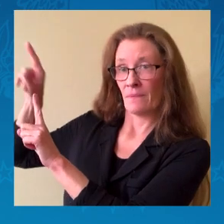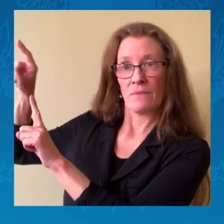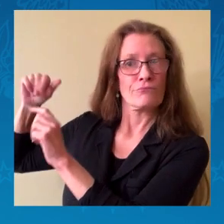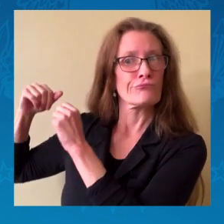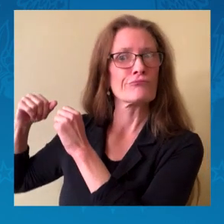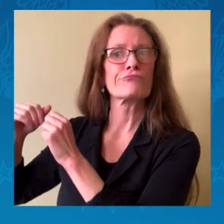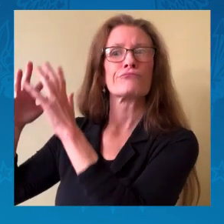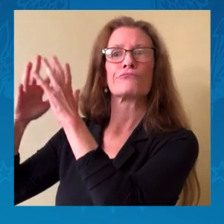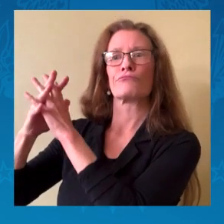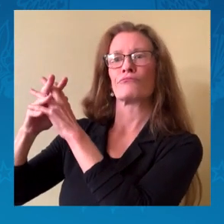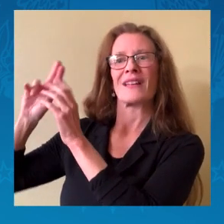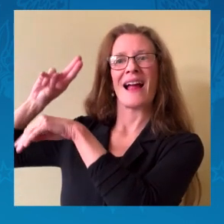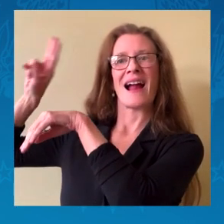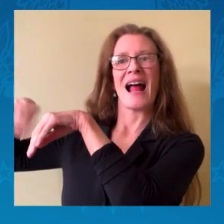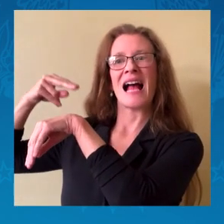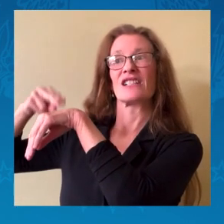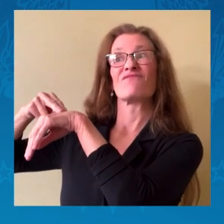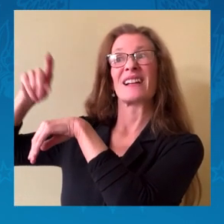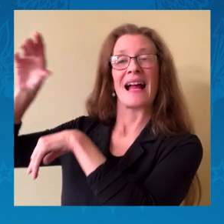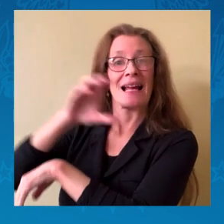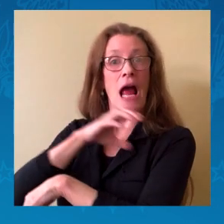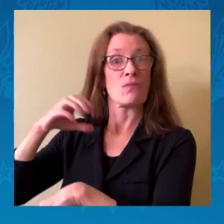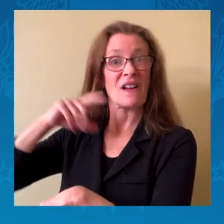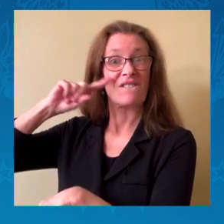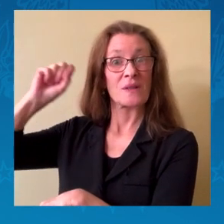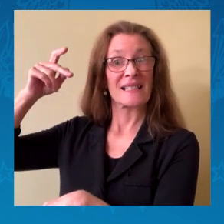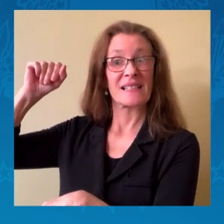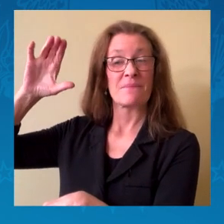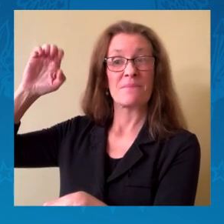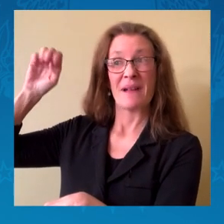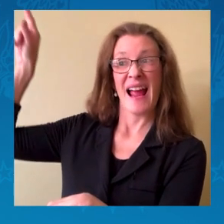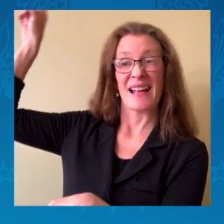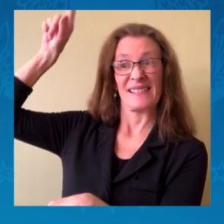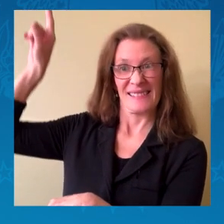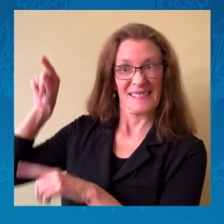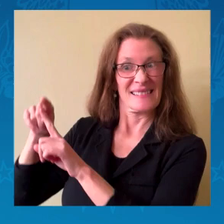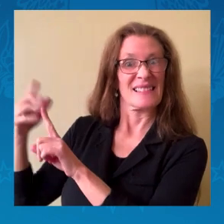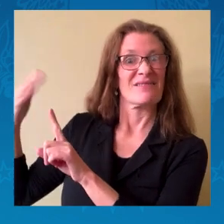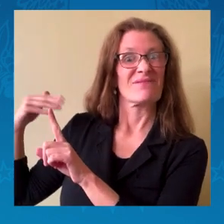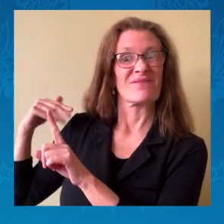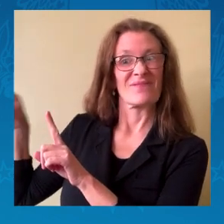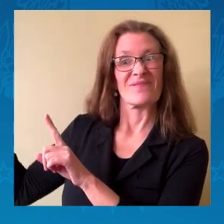And we know that that work took us to the Moon